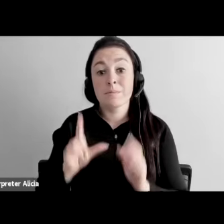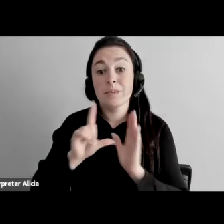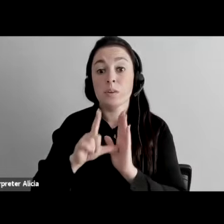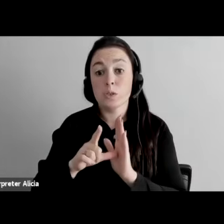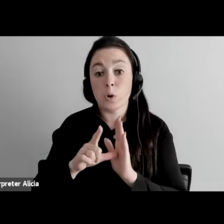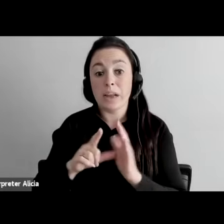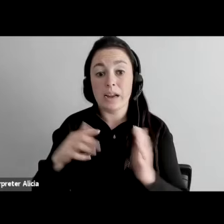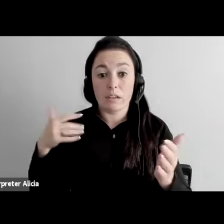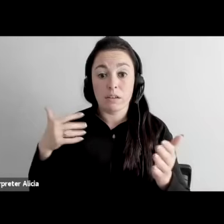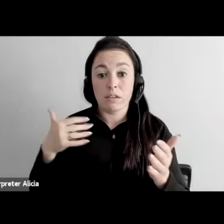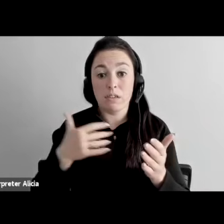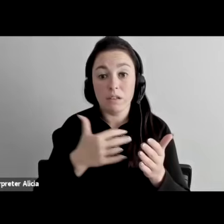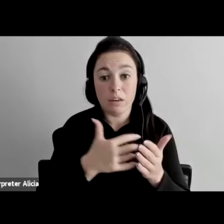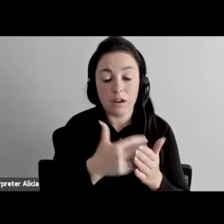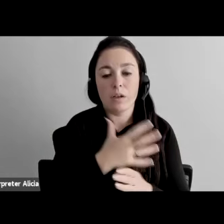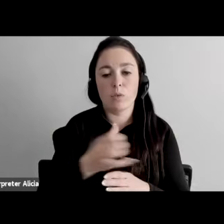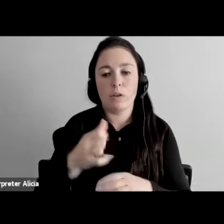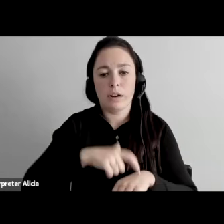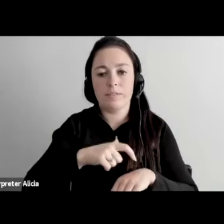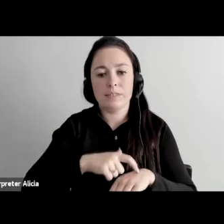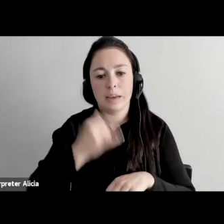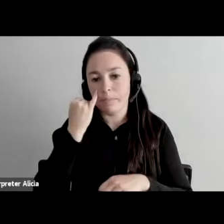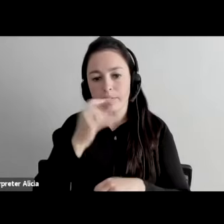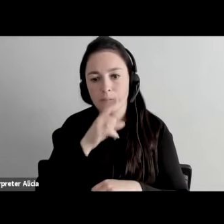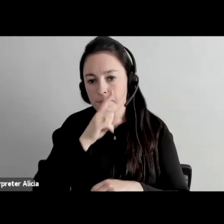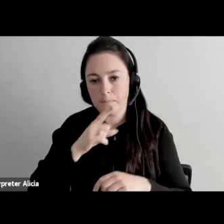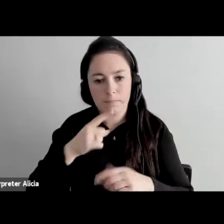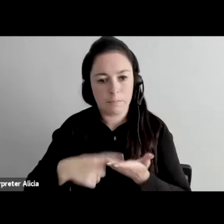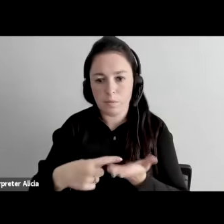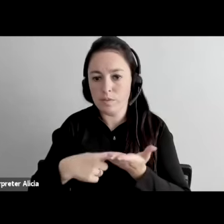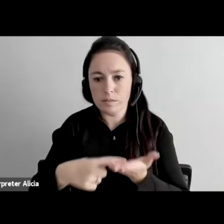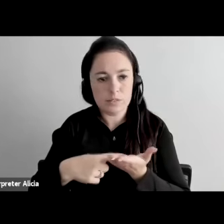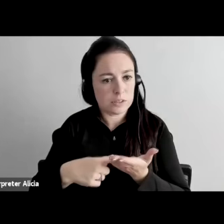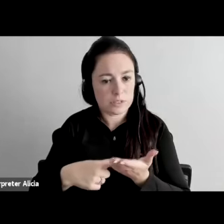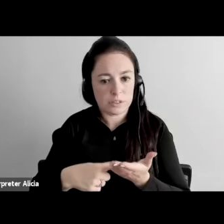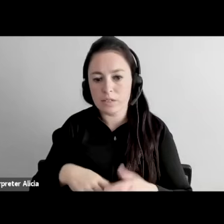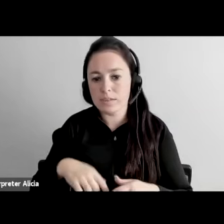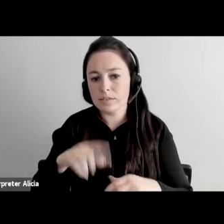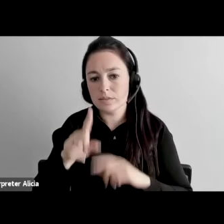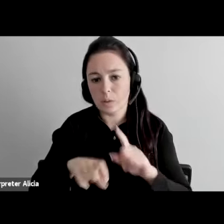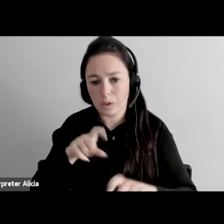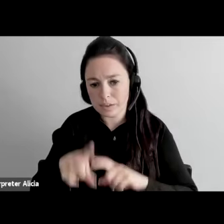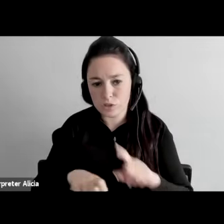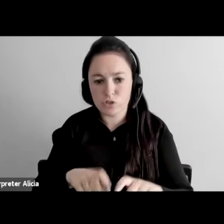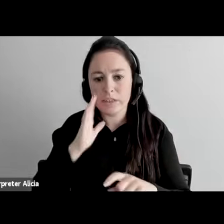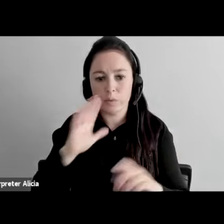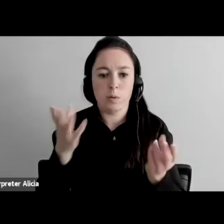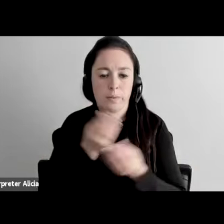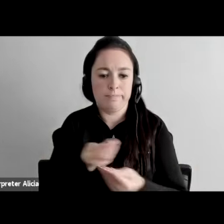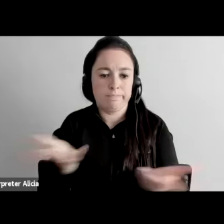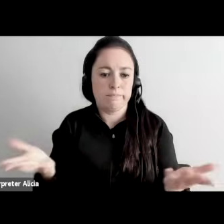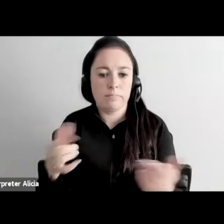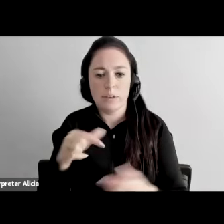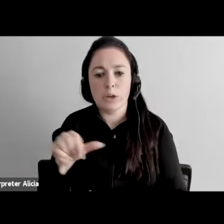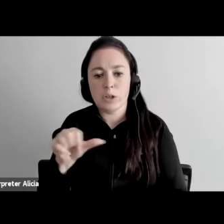to address all questions, we will be sending out a Q&A doc ent with resources and